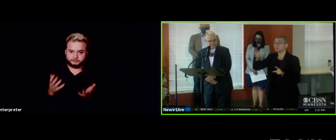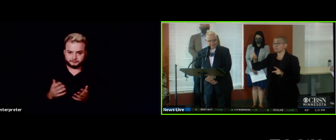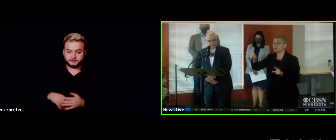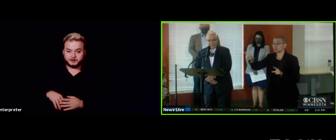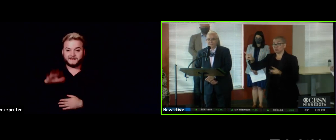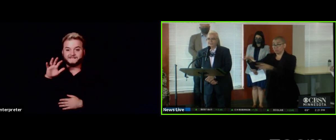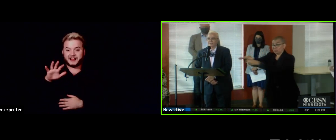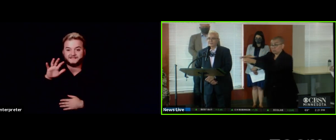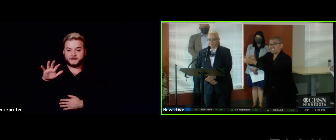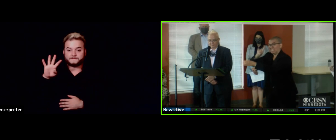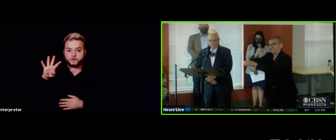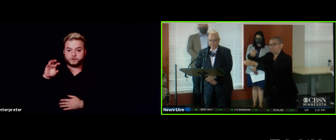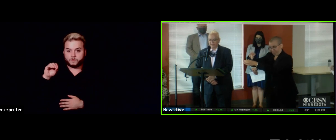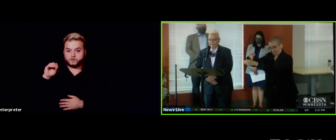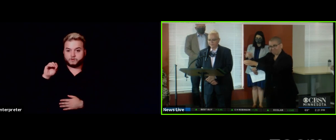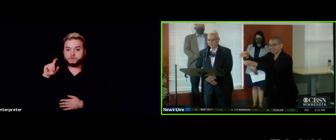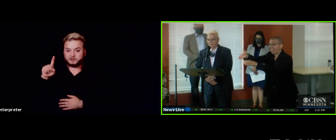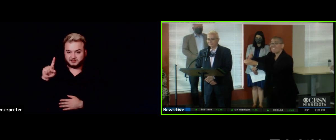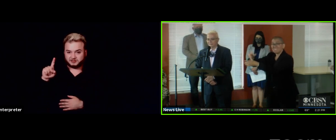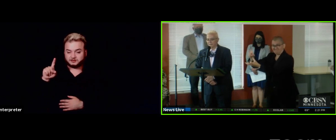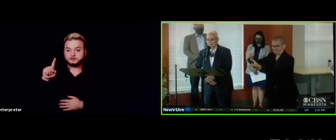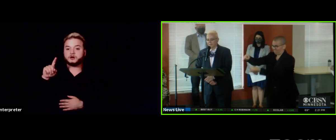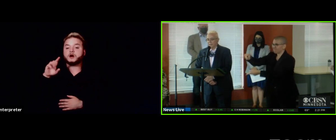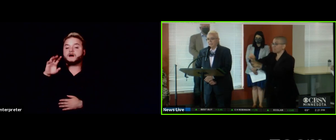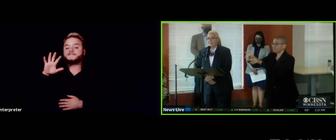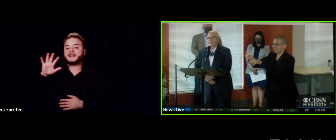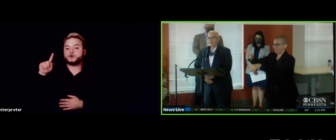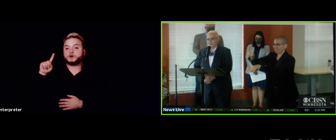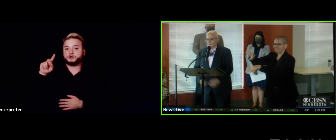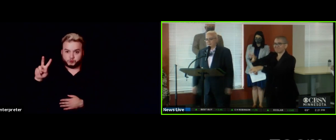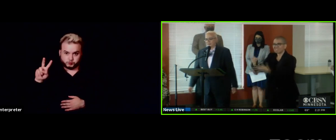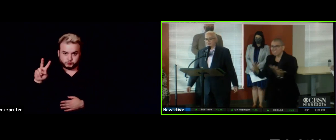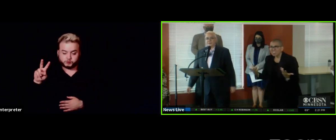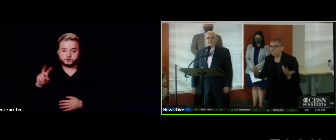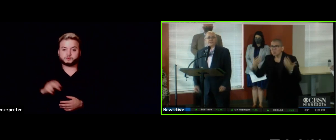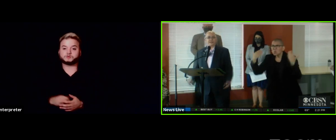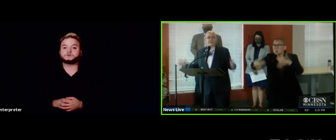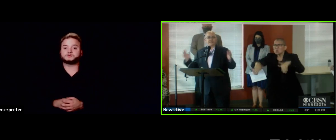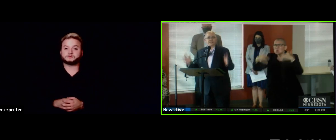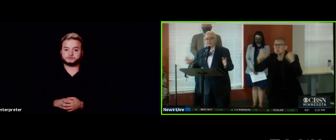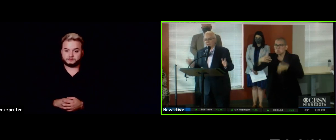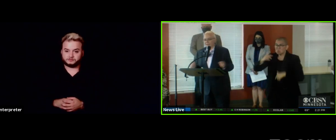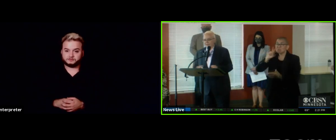the highest eviction rates in the state but evictions and foreclosures are a statewide